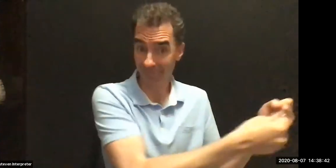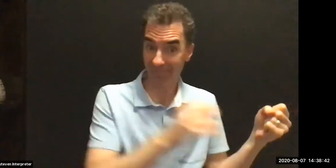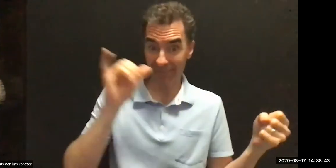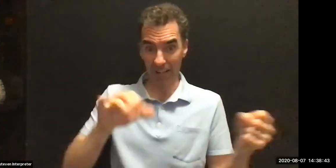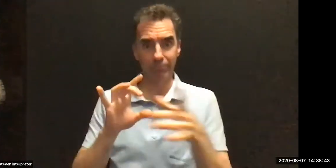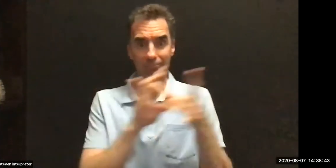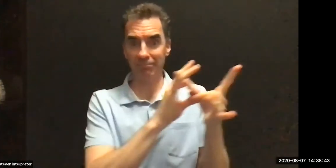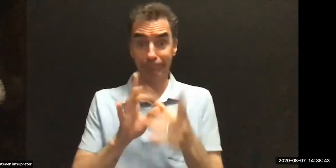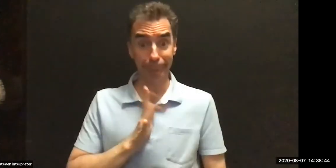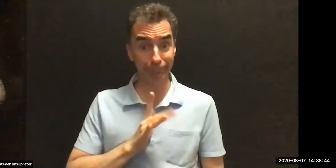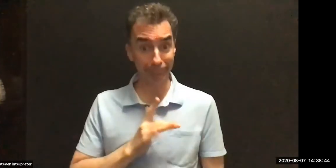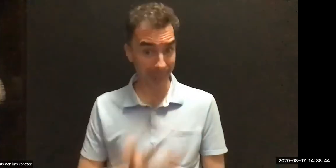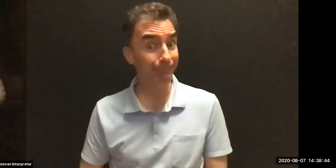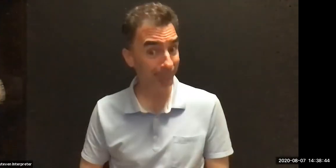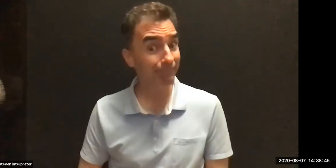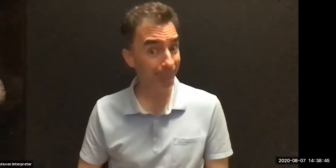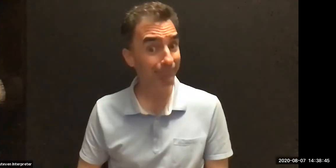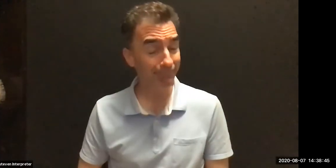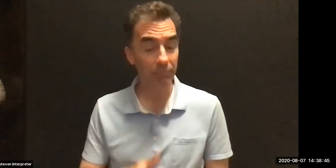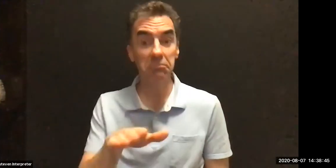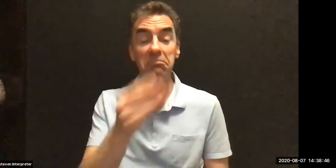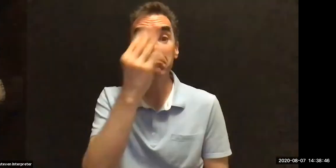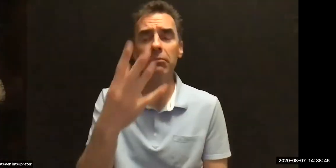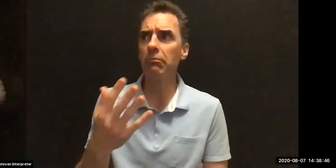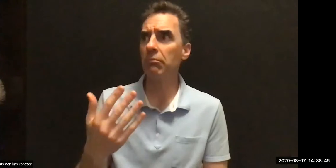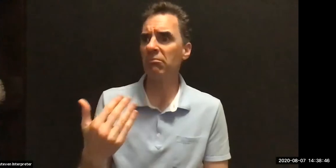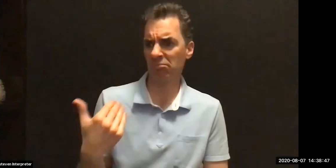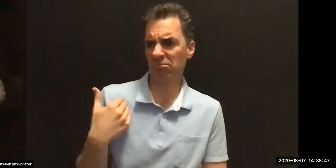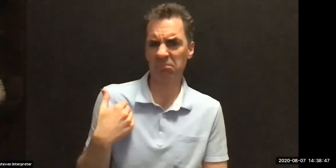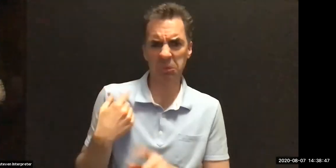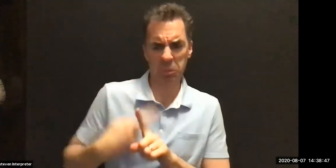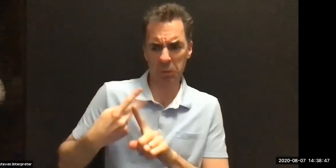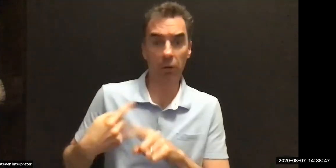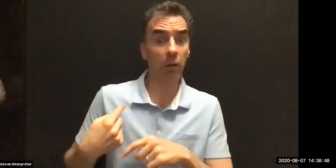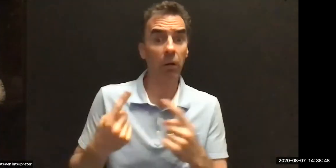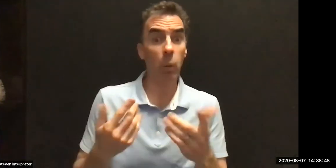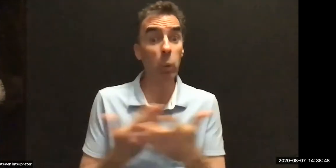Channelle Charest: And what kind of has really spun up in the last couple of months is building these cohorts.